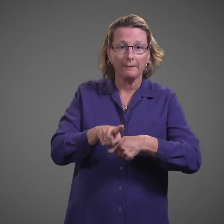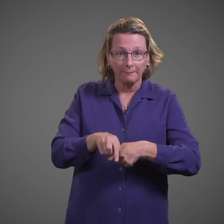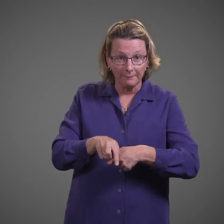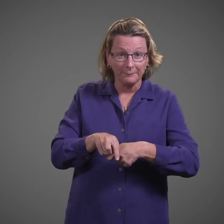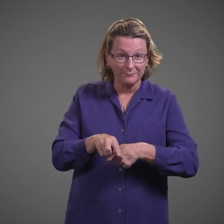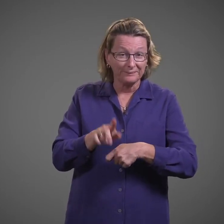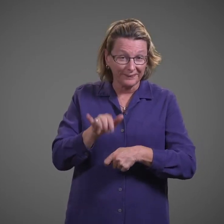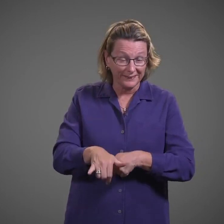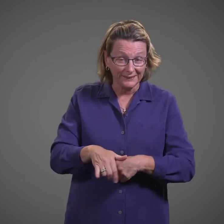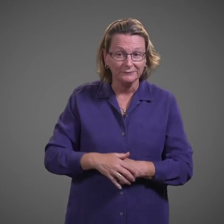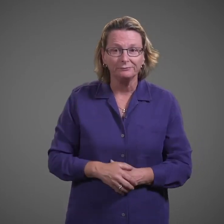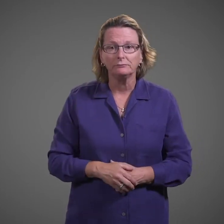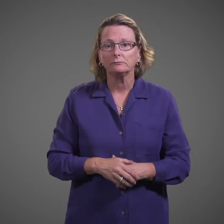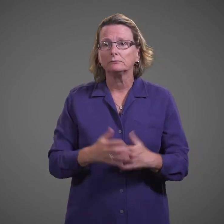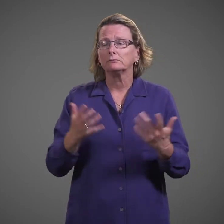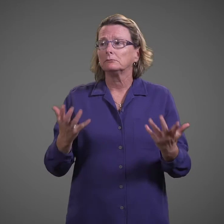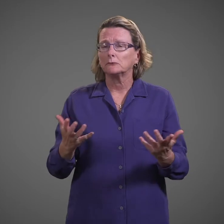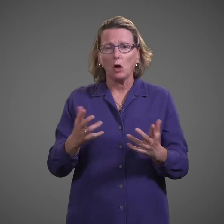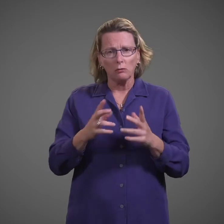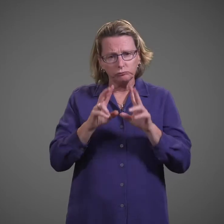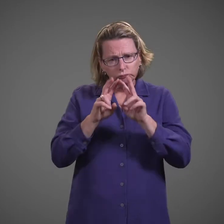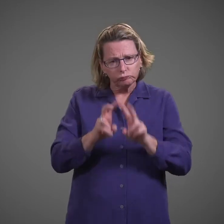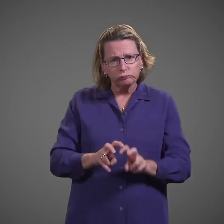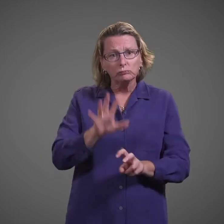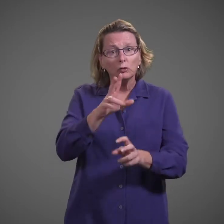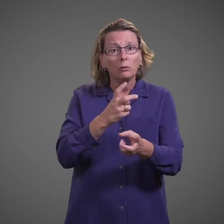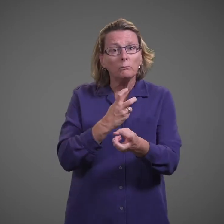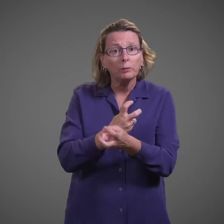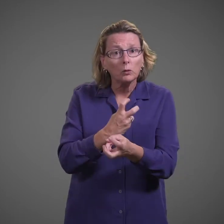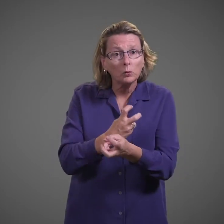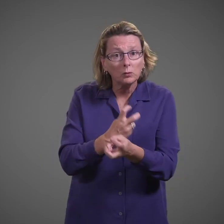and the doctor uses a small hammer to see if your legs react by kicking.